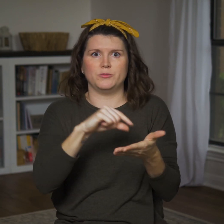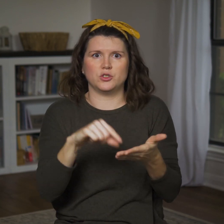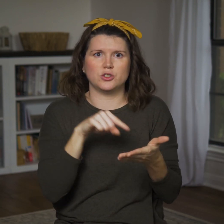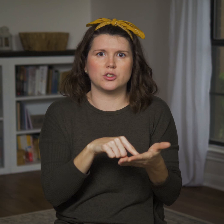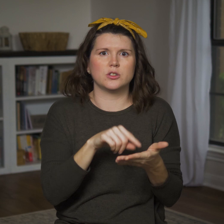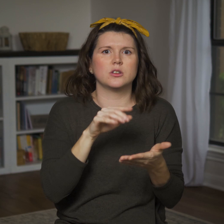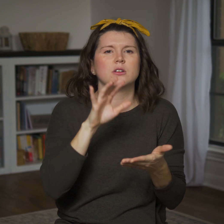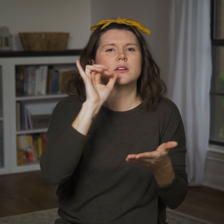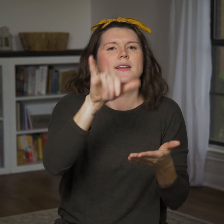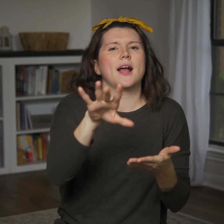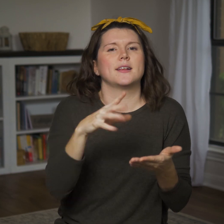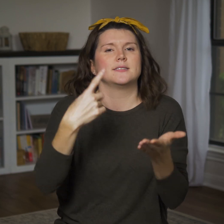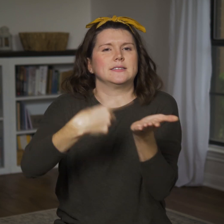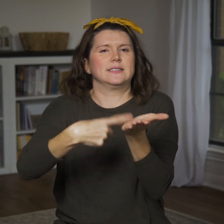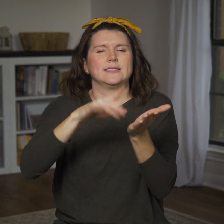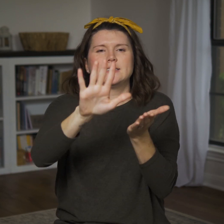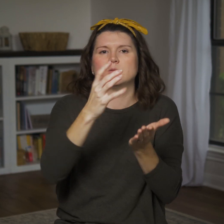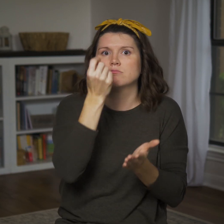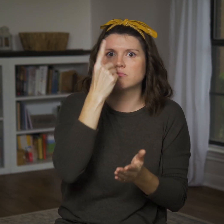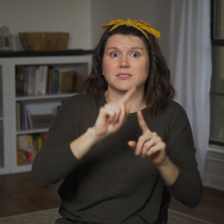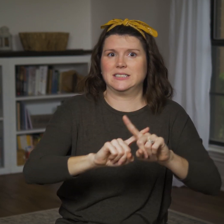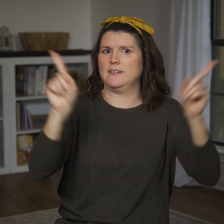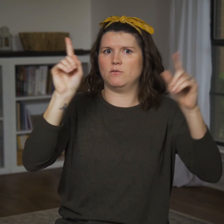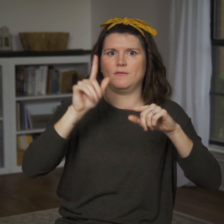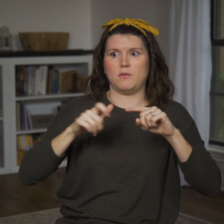this arrangement for debtors is different